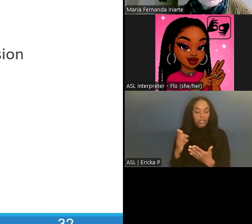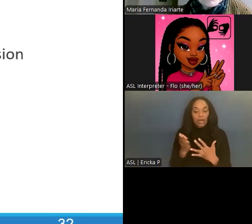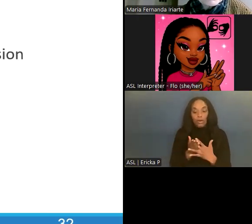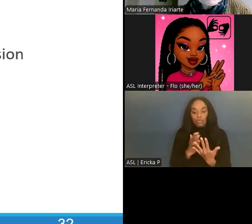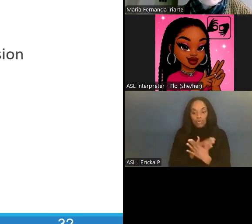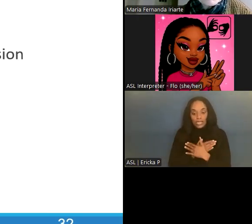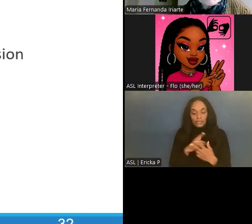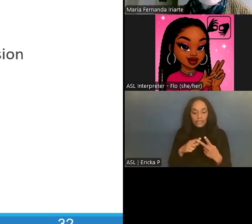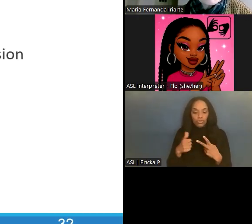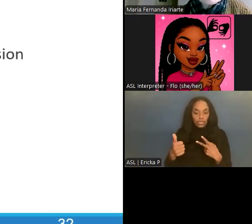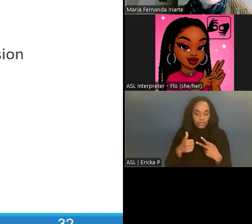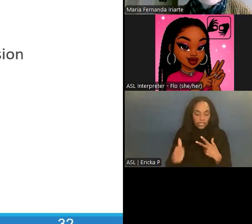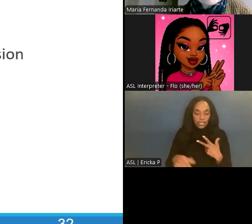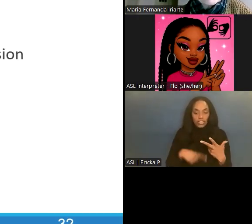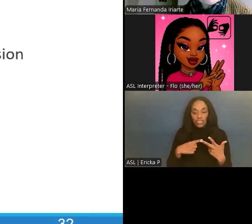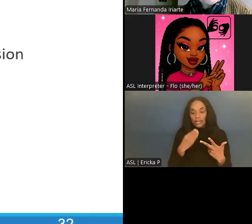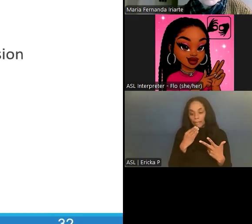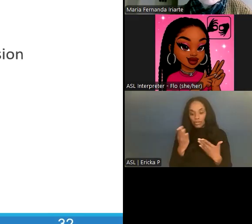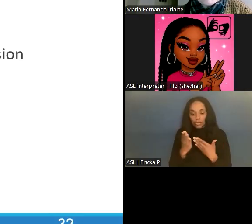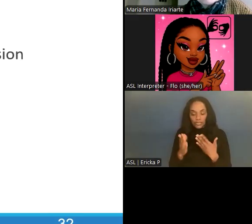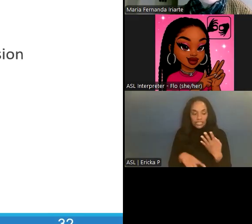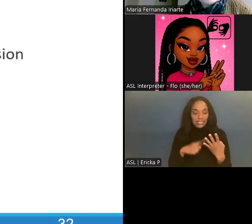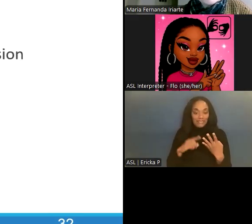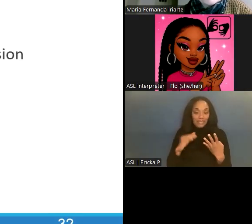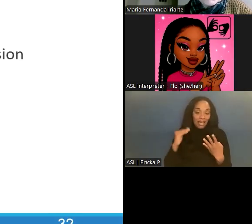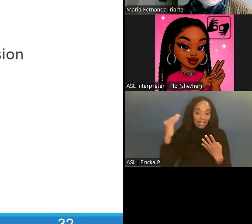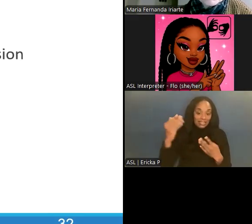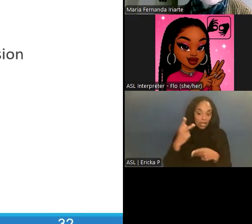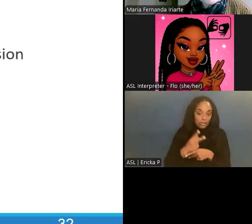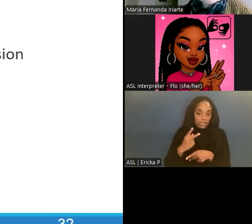meals, services, adult daycare, and many, many more services.